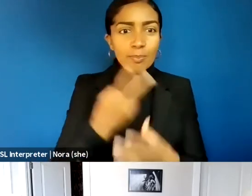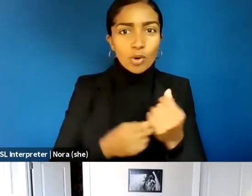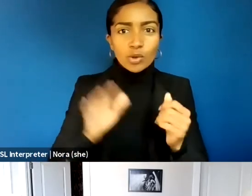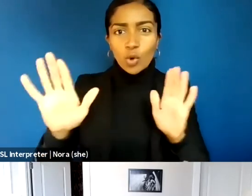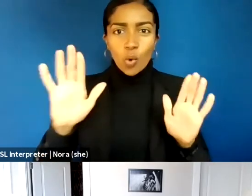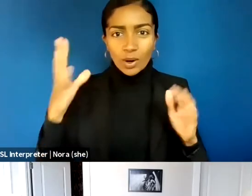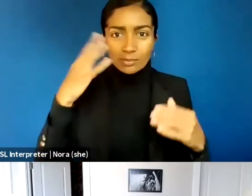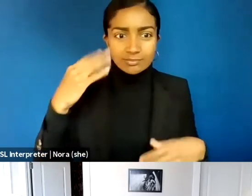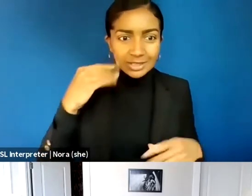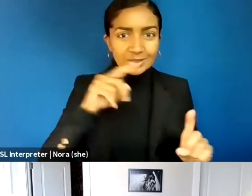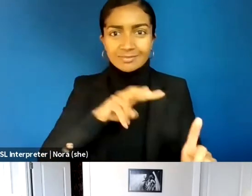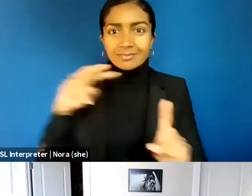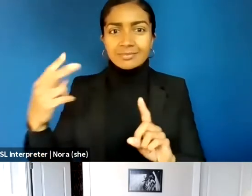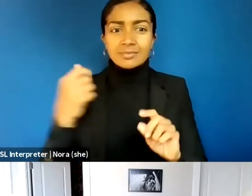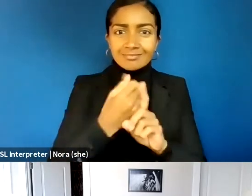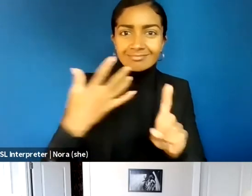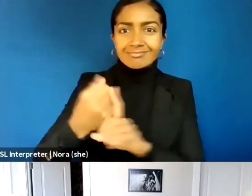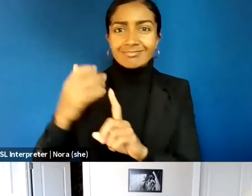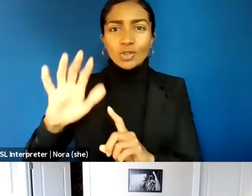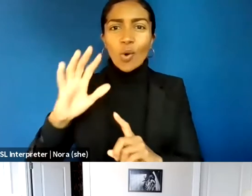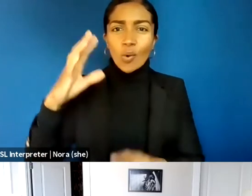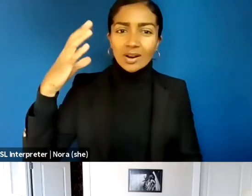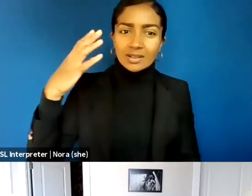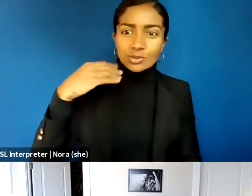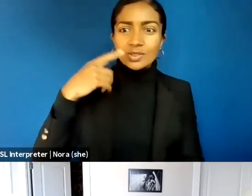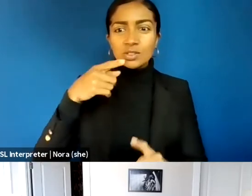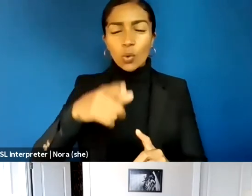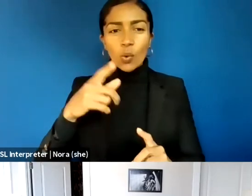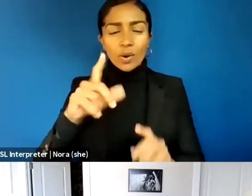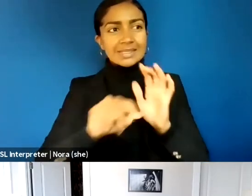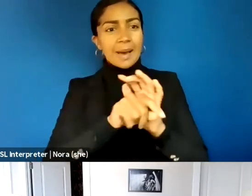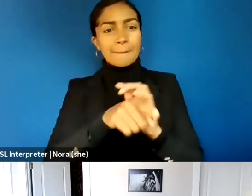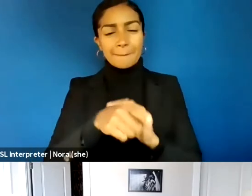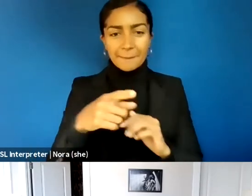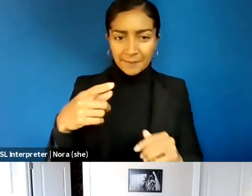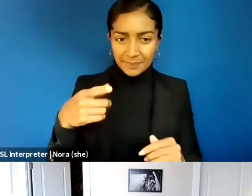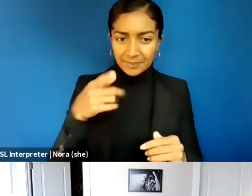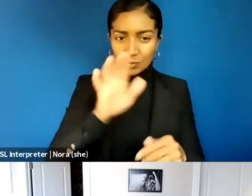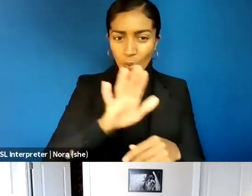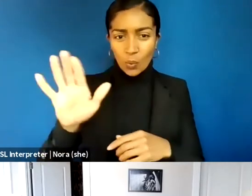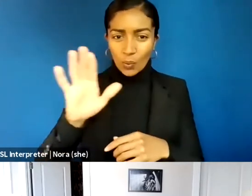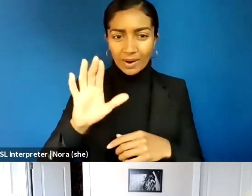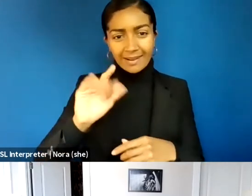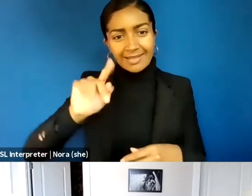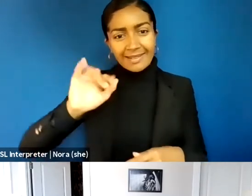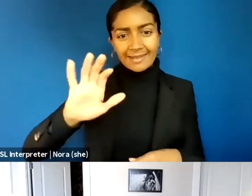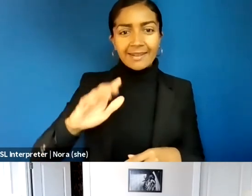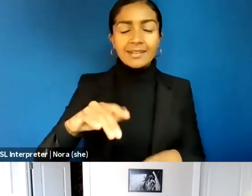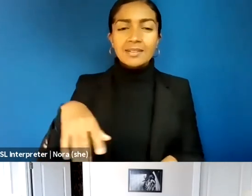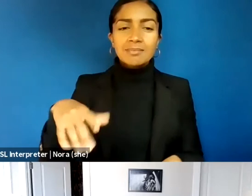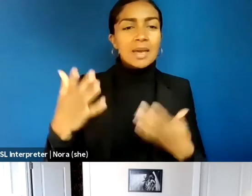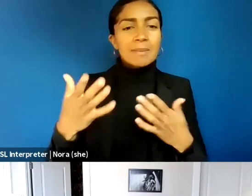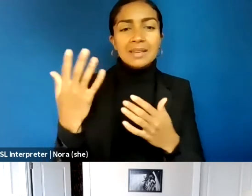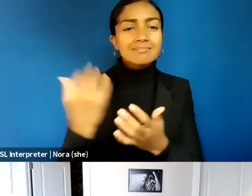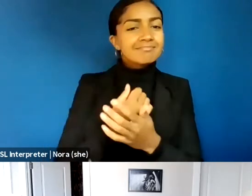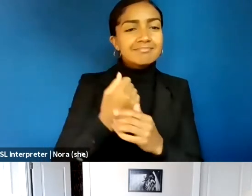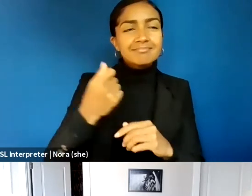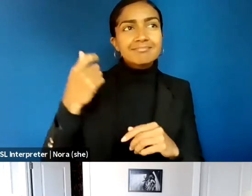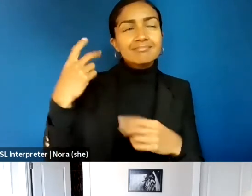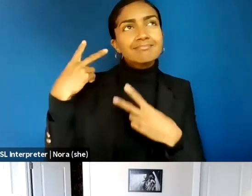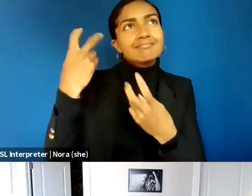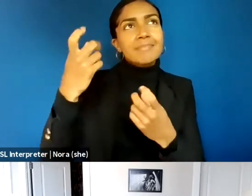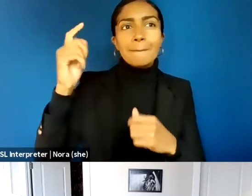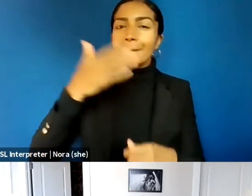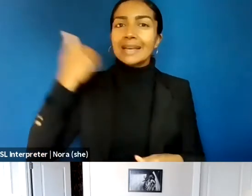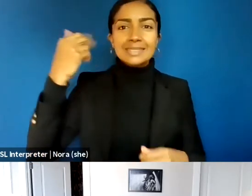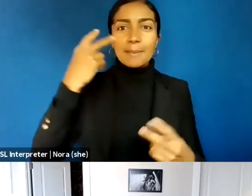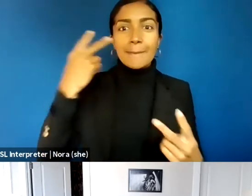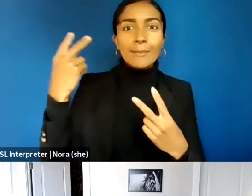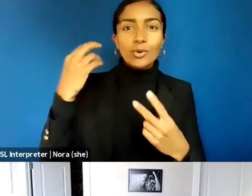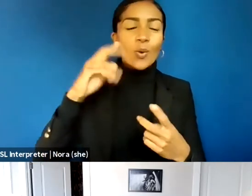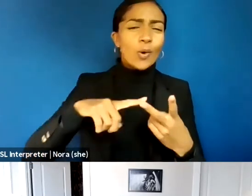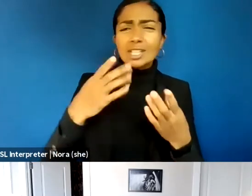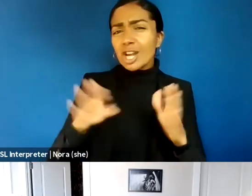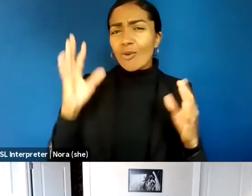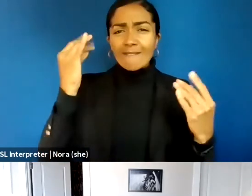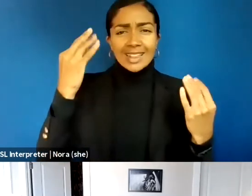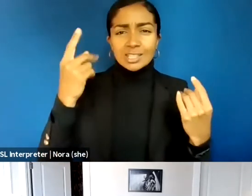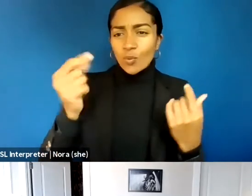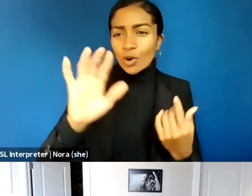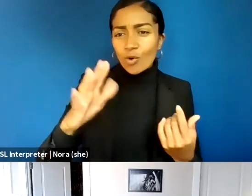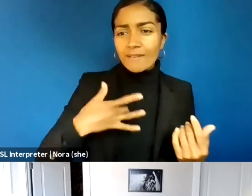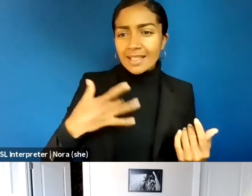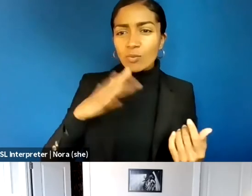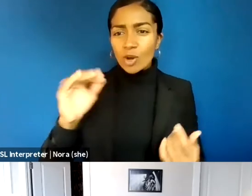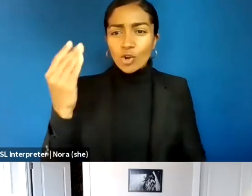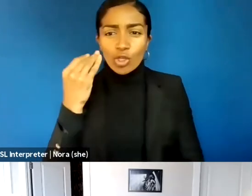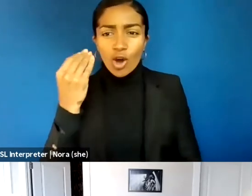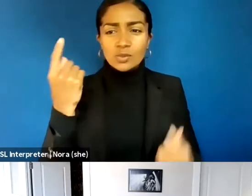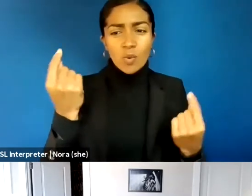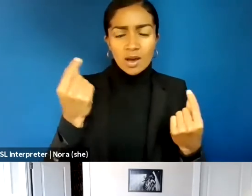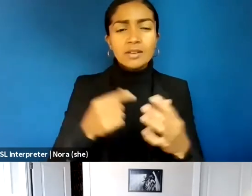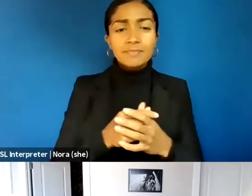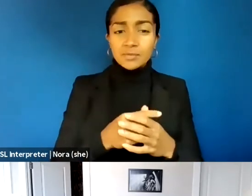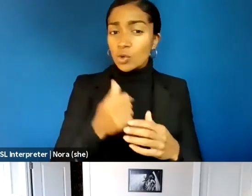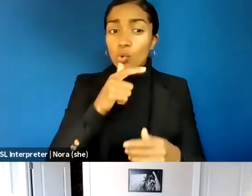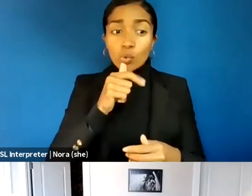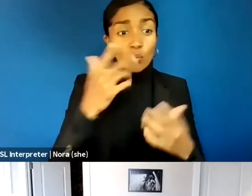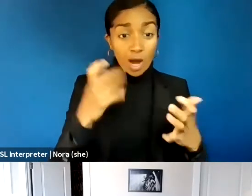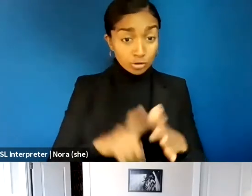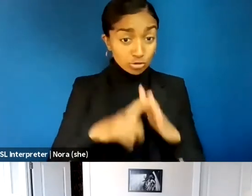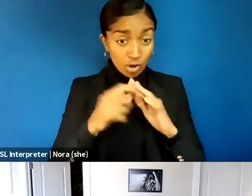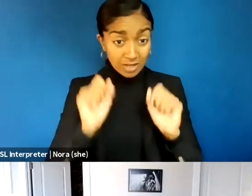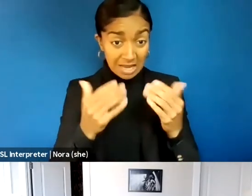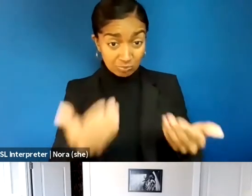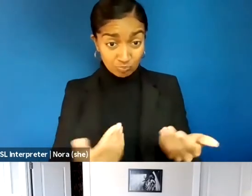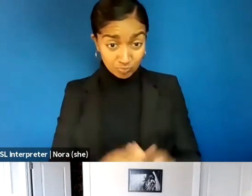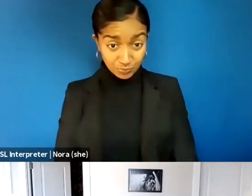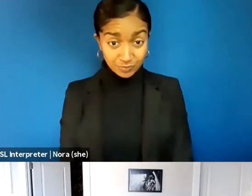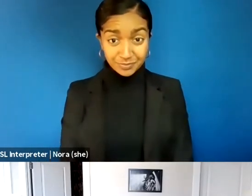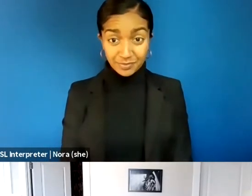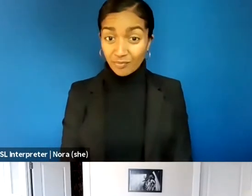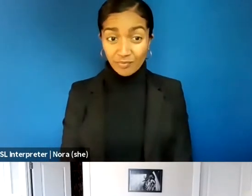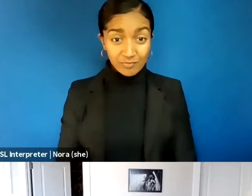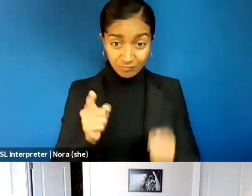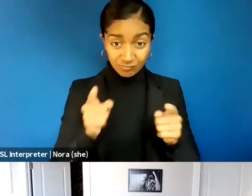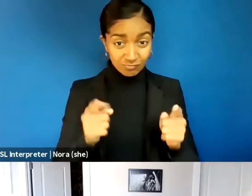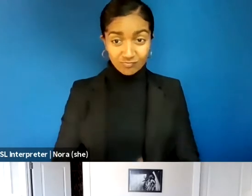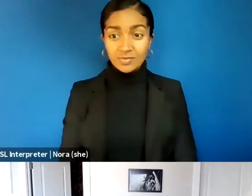And I'd love to hear you all sort of reflect on your time at those clinics and, you know, maybe from a bias standpoint I'd love to hear about sort of your best memory or a highlight of it, although general reflections would be awesome. So whoever wants to go first, go first.